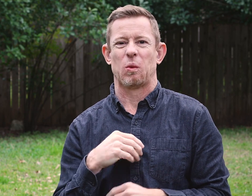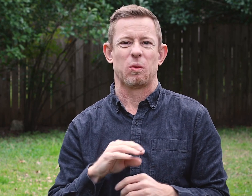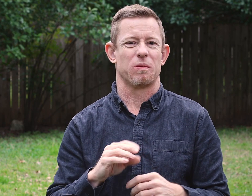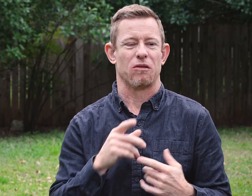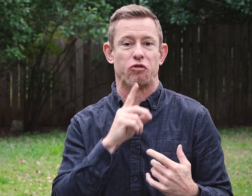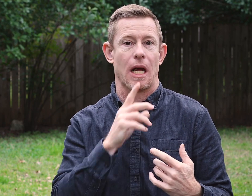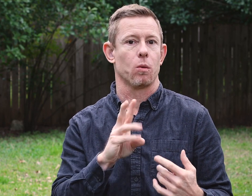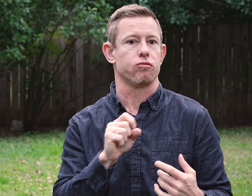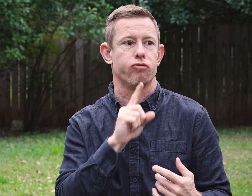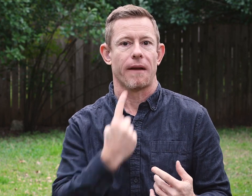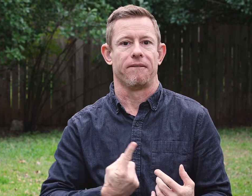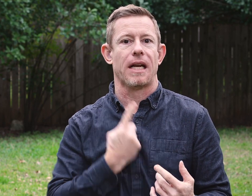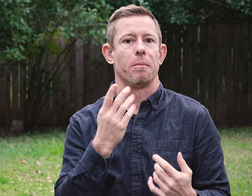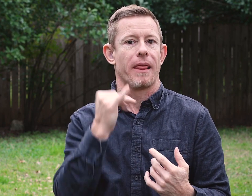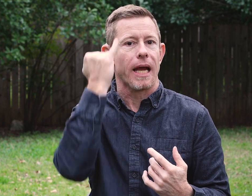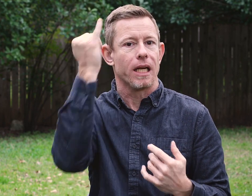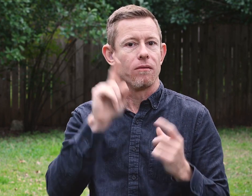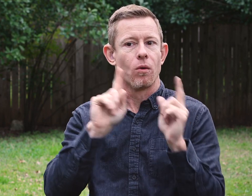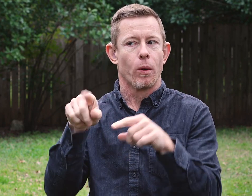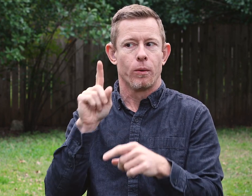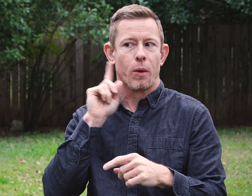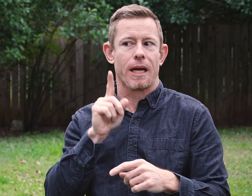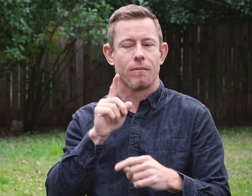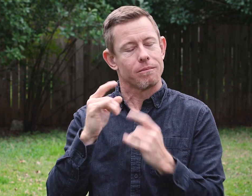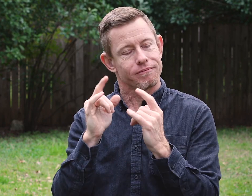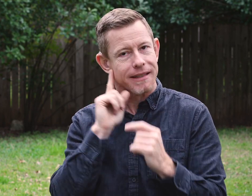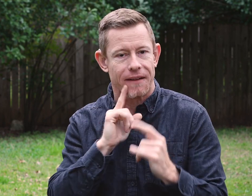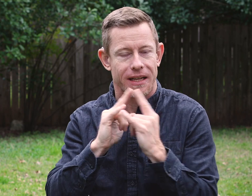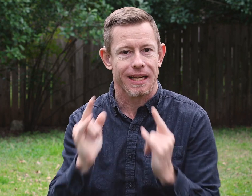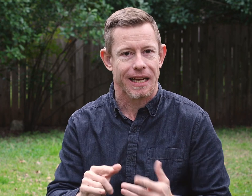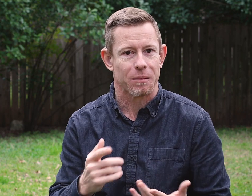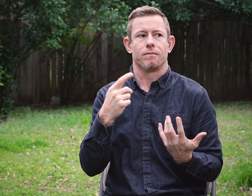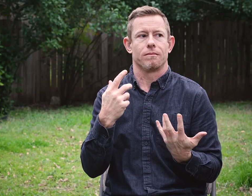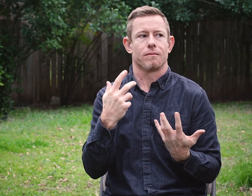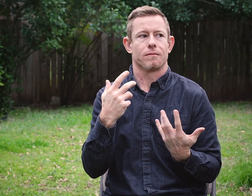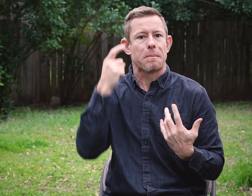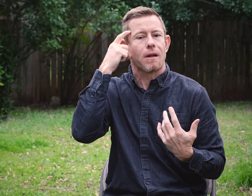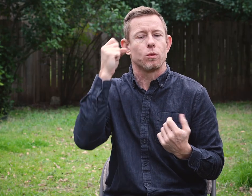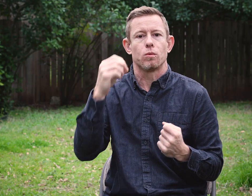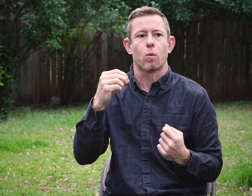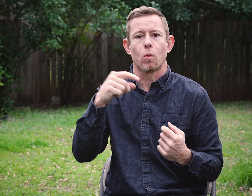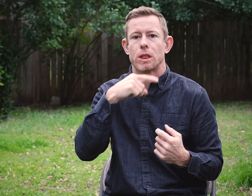I was adamant that I not go. In fact, I was really offended by the idea of going to a deaf camp.